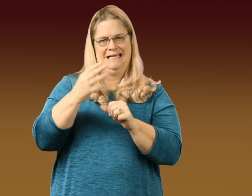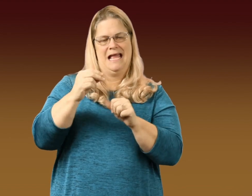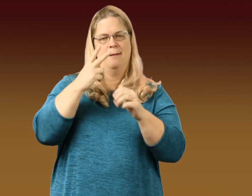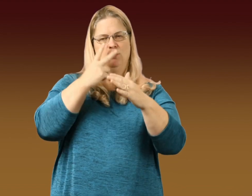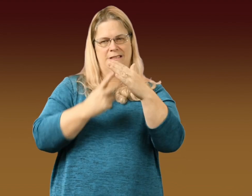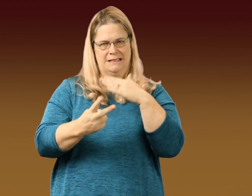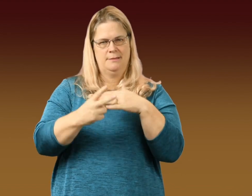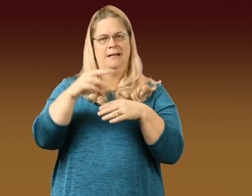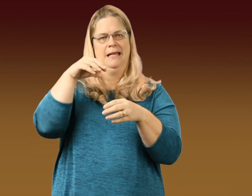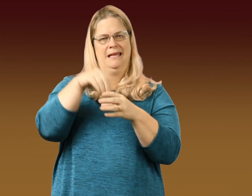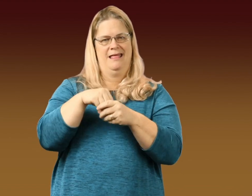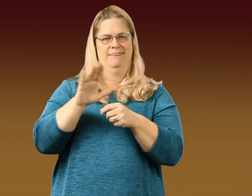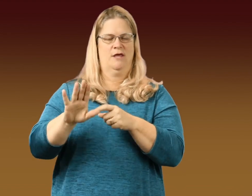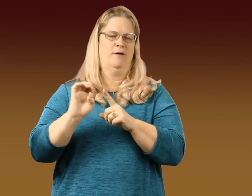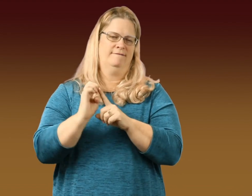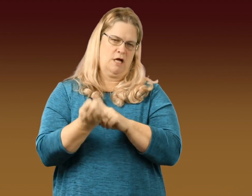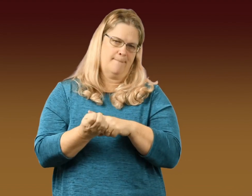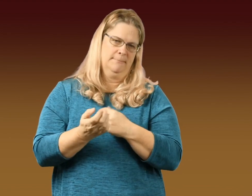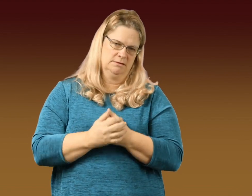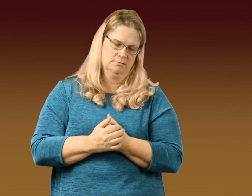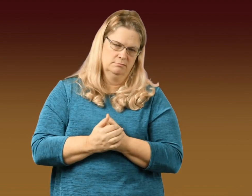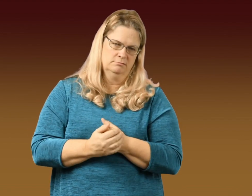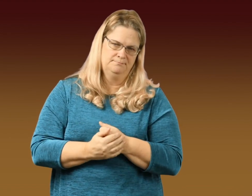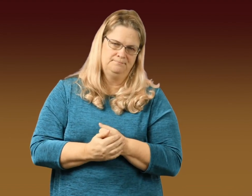and predictability within their environments.